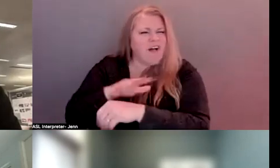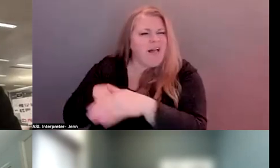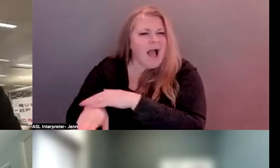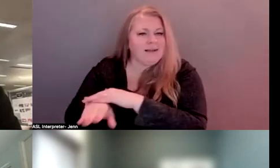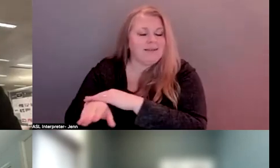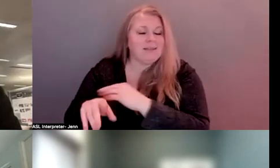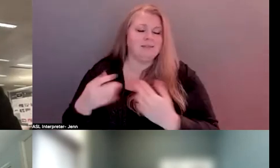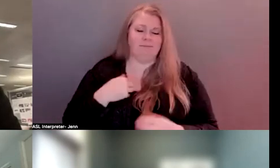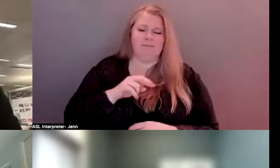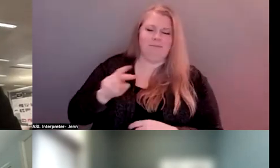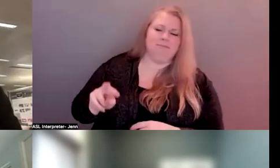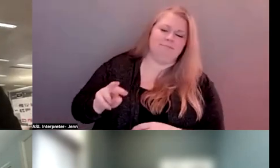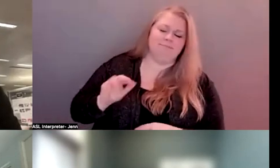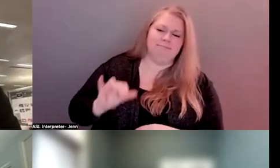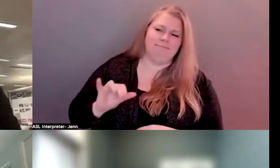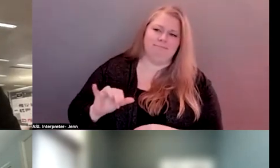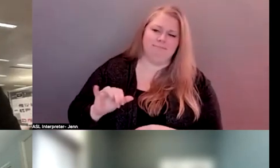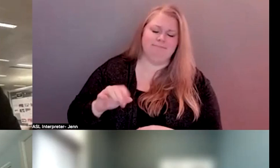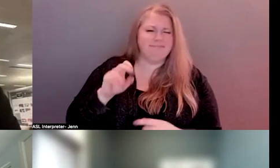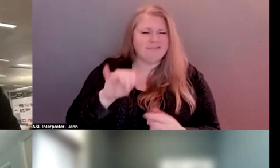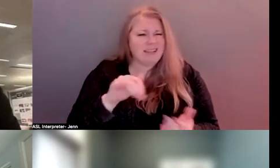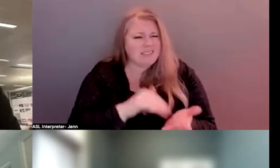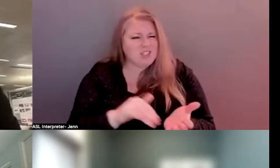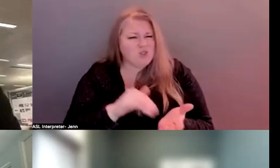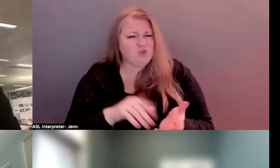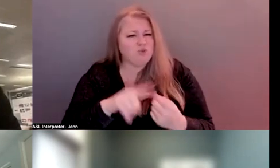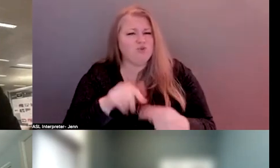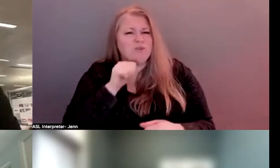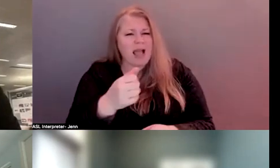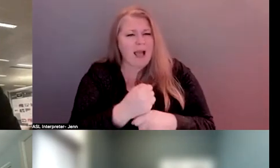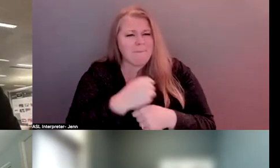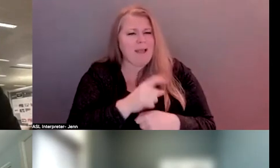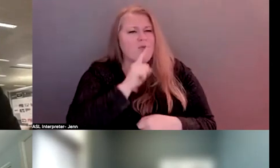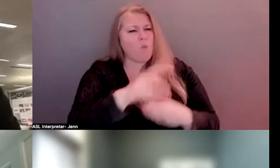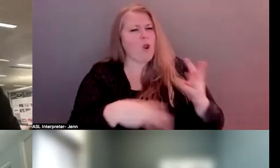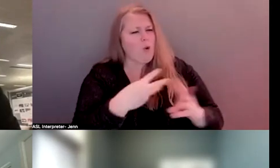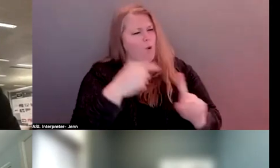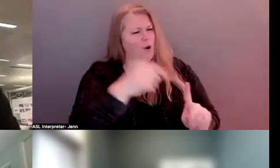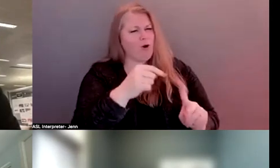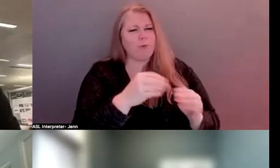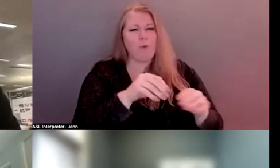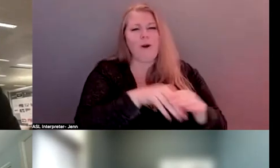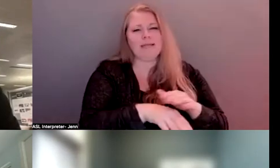to me, that is almost an excuse not to make the real world more accessible. So, you know,